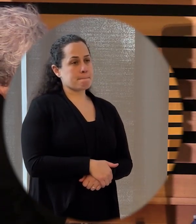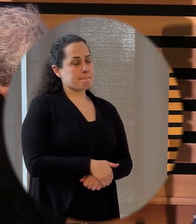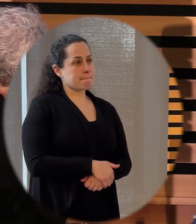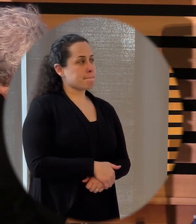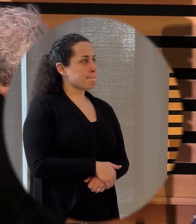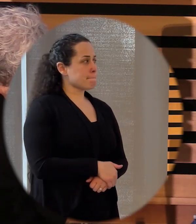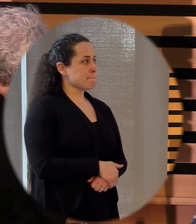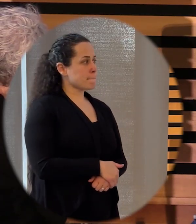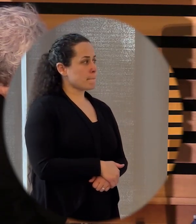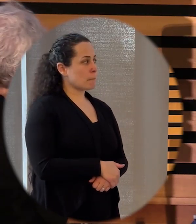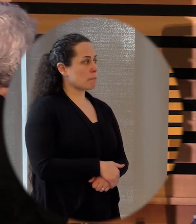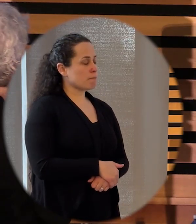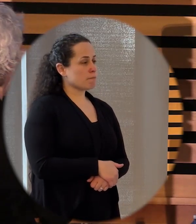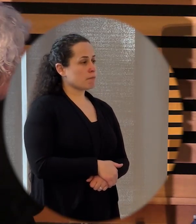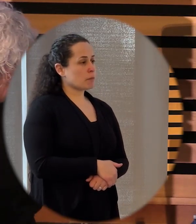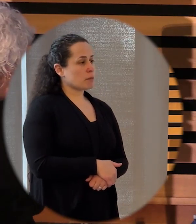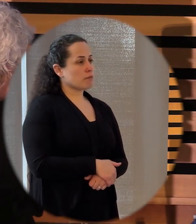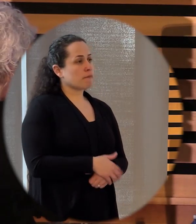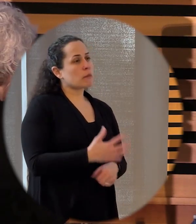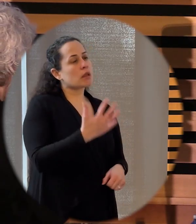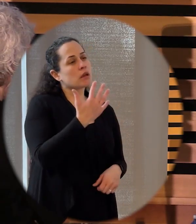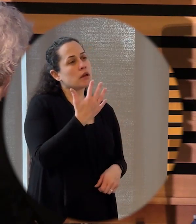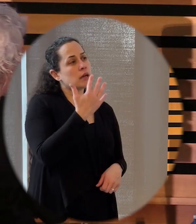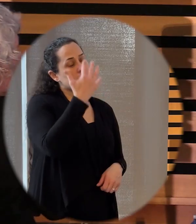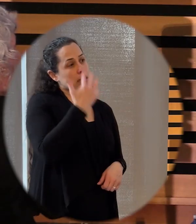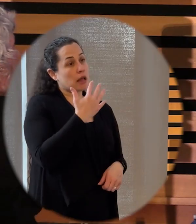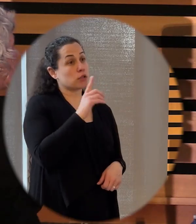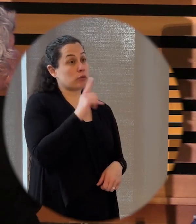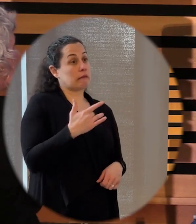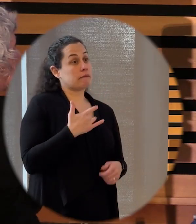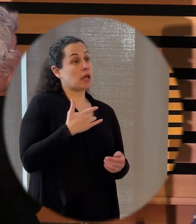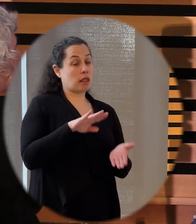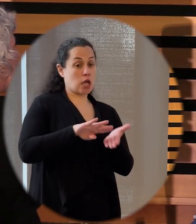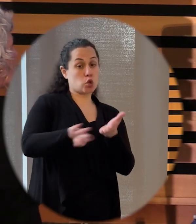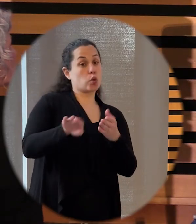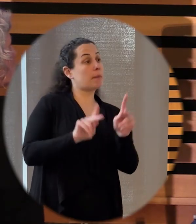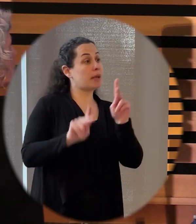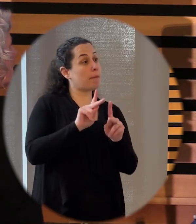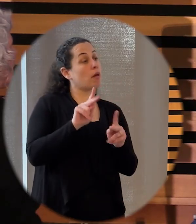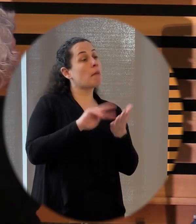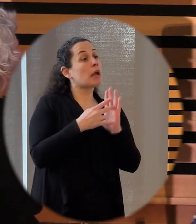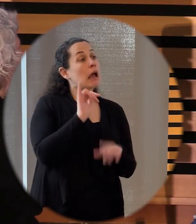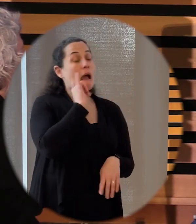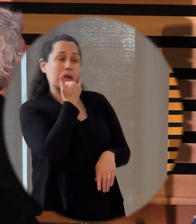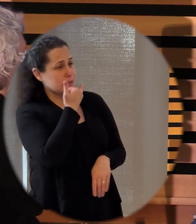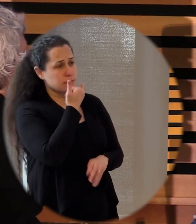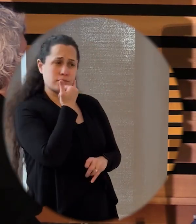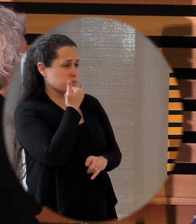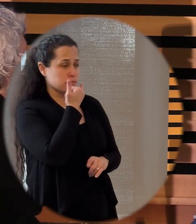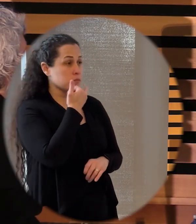I believe sadly that a lot of times exclusion is no longer accidental. If you don't intentionally